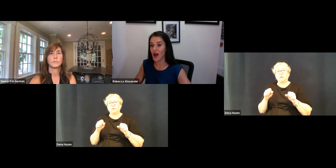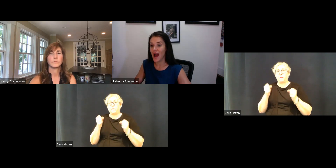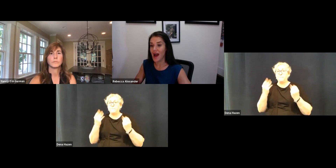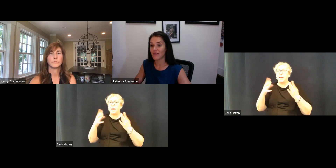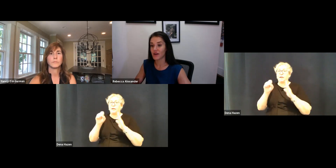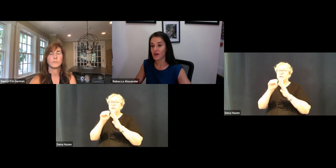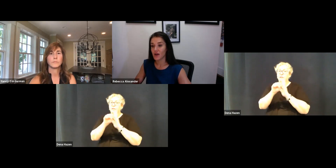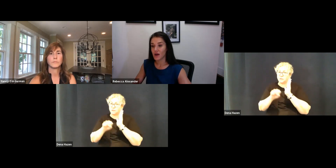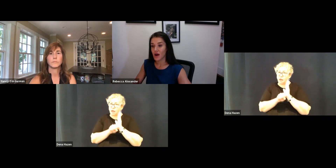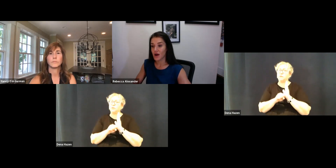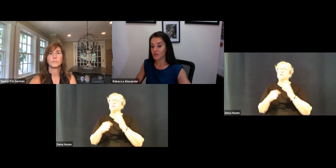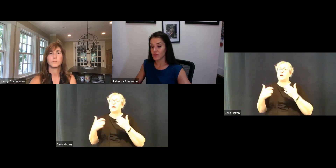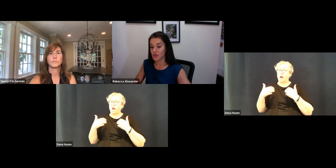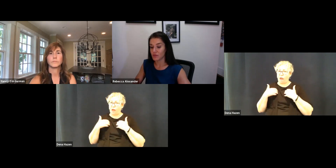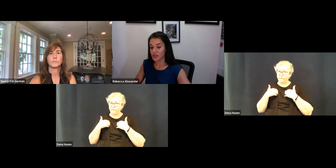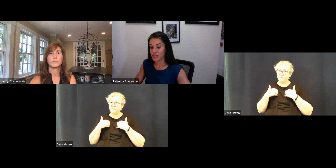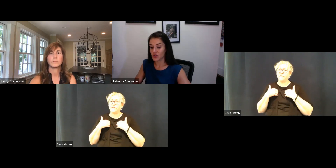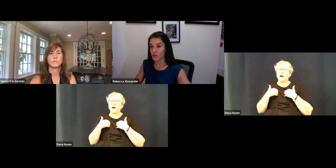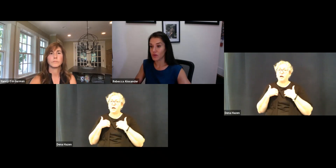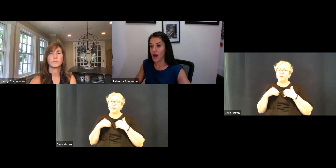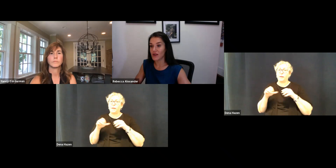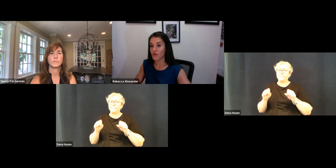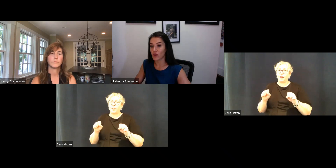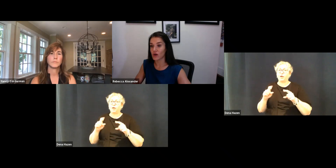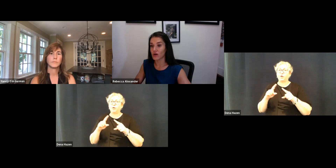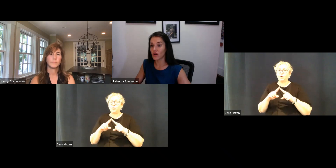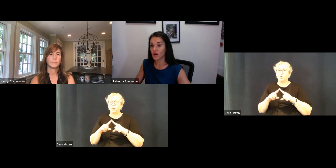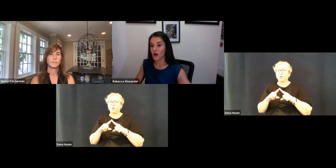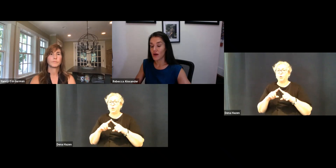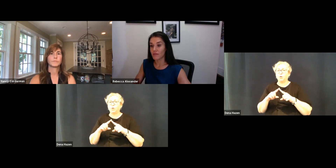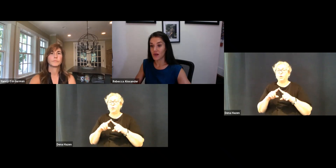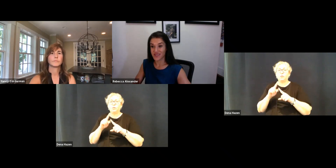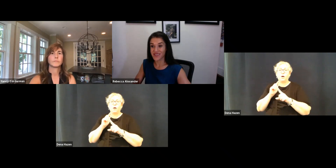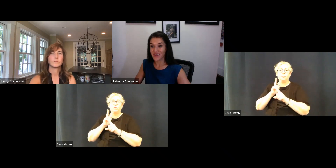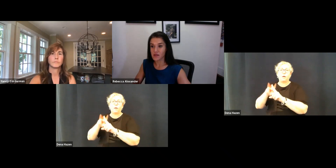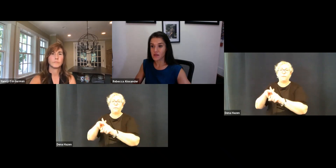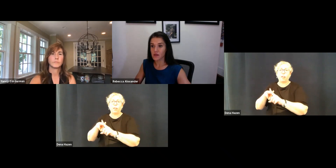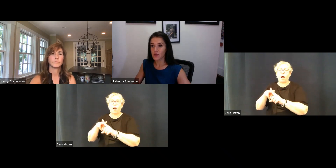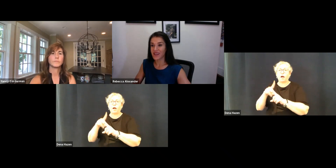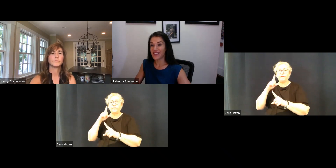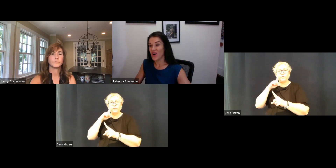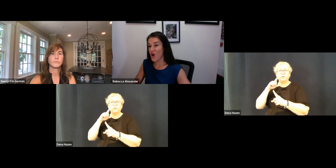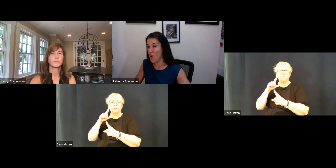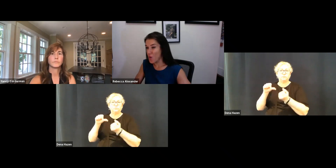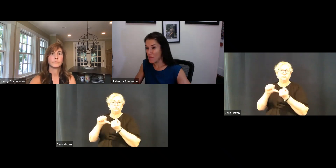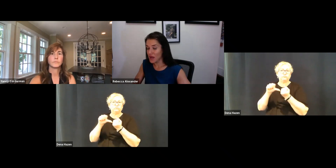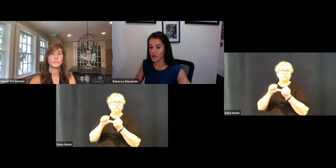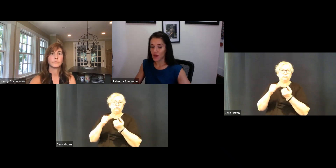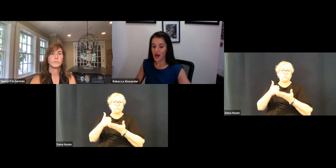have the ability to apply for assistance in the home.